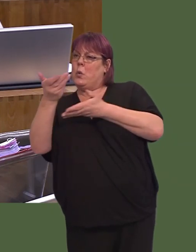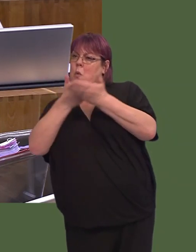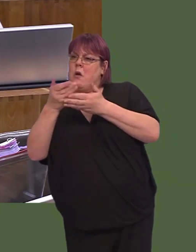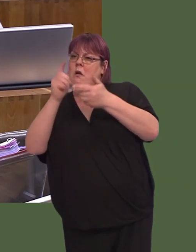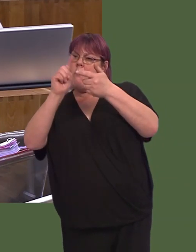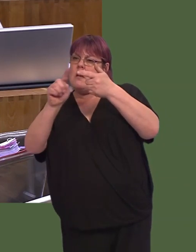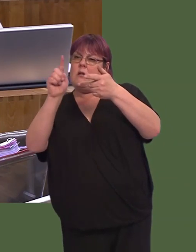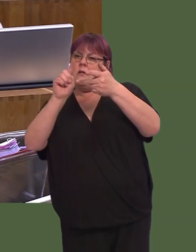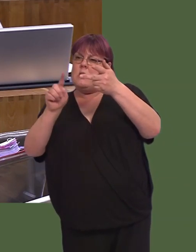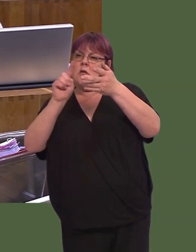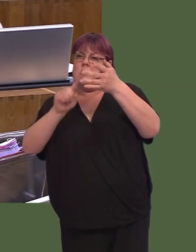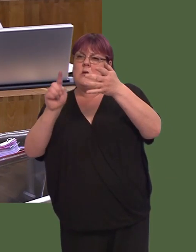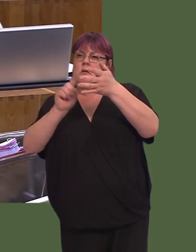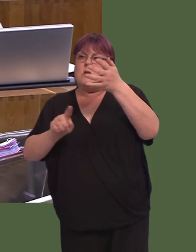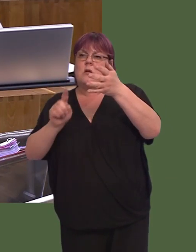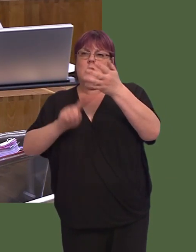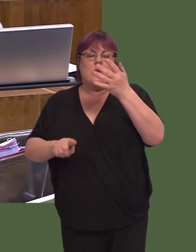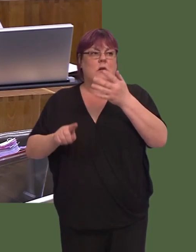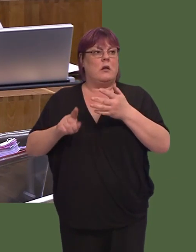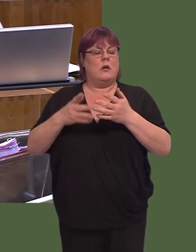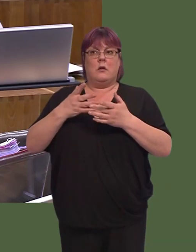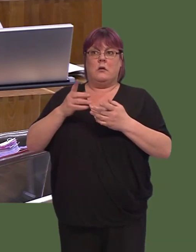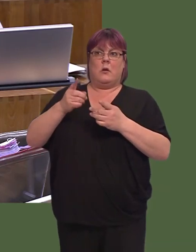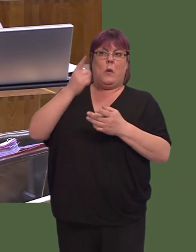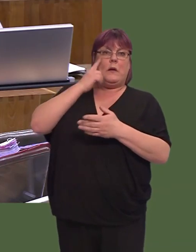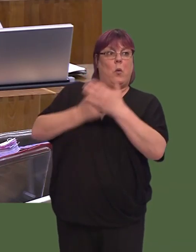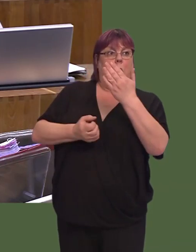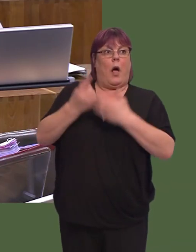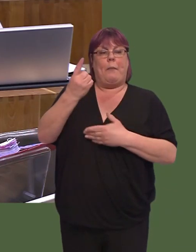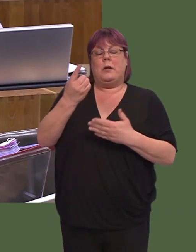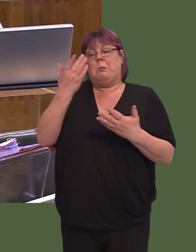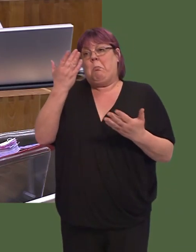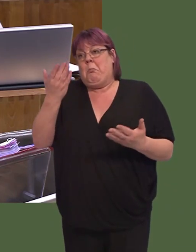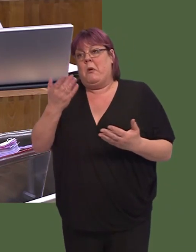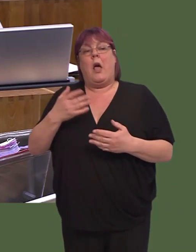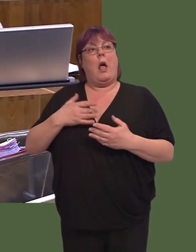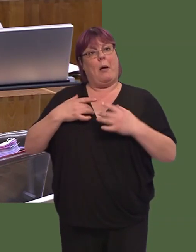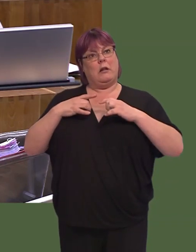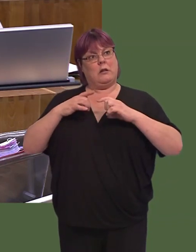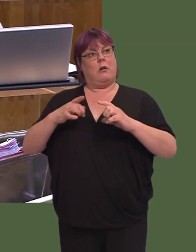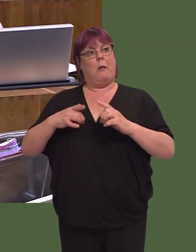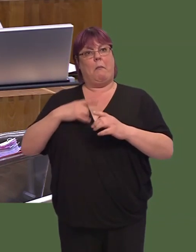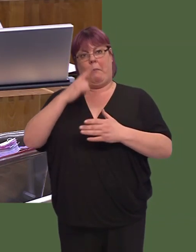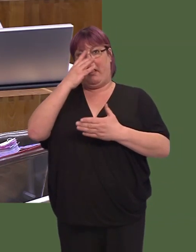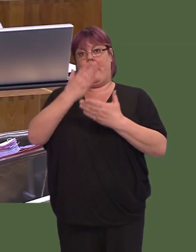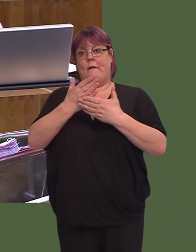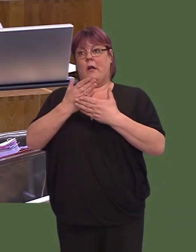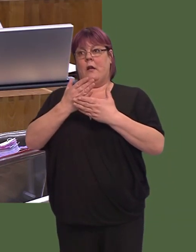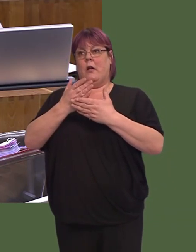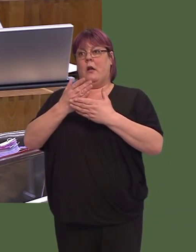It remains to be seen where the negotiations will end up. I personally still believe that staying inside the European Union as a whole is the best